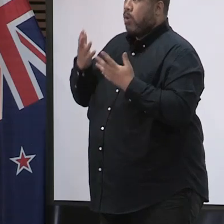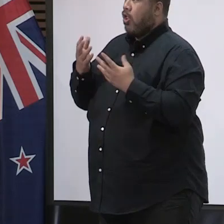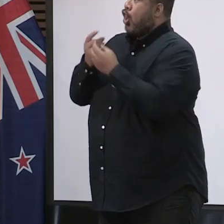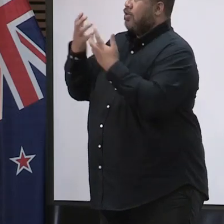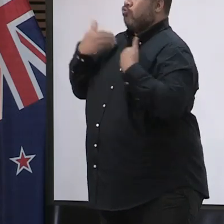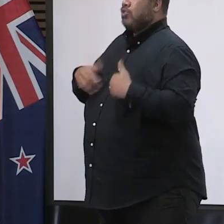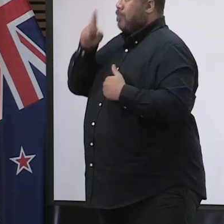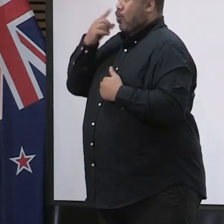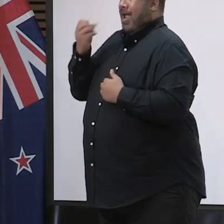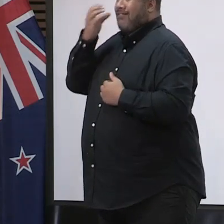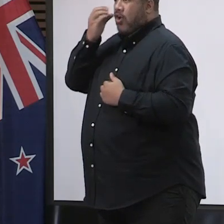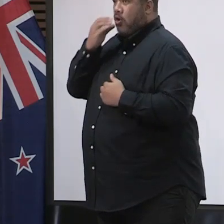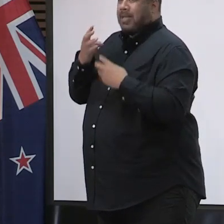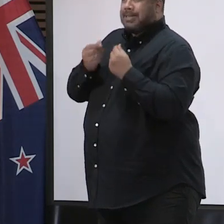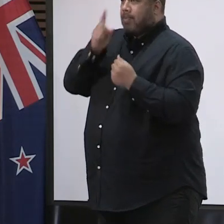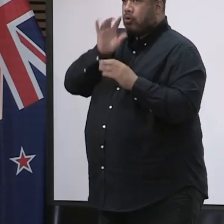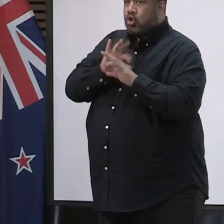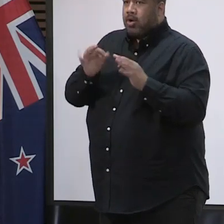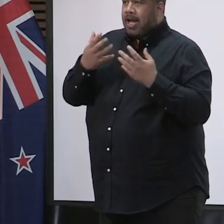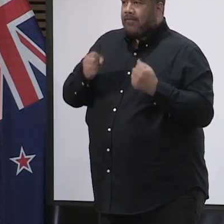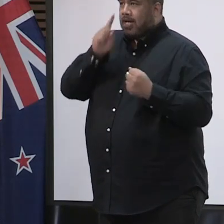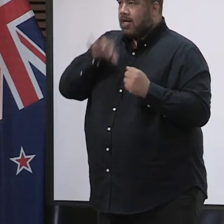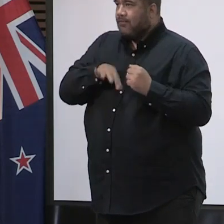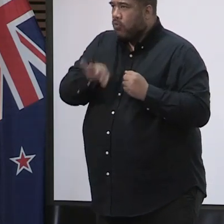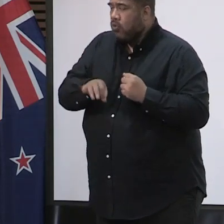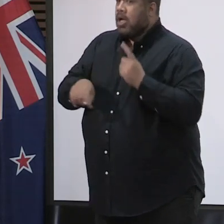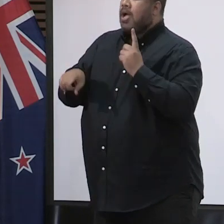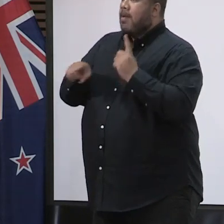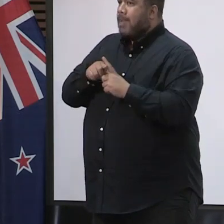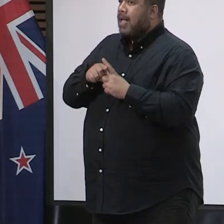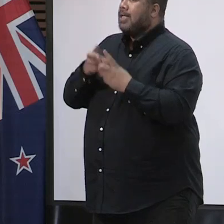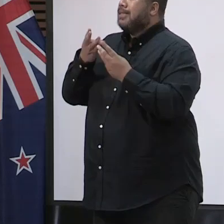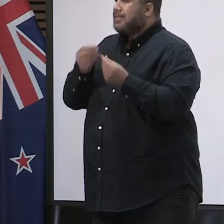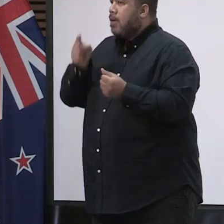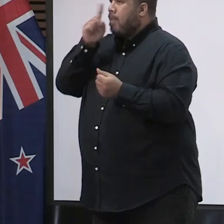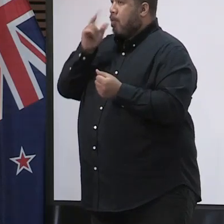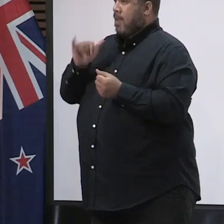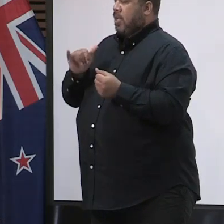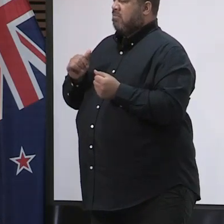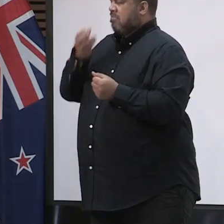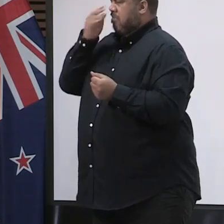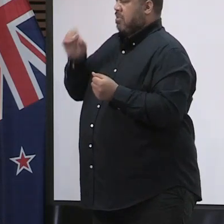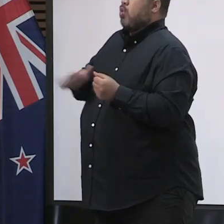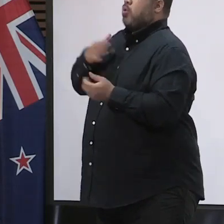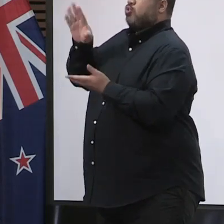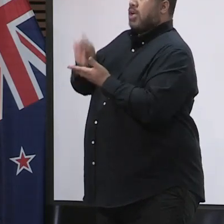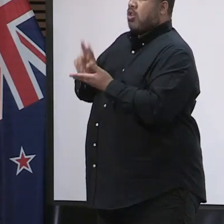more rapidly having your data on all the time is necessarily